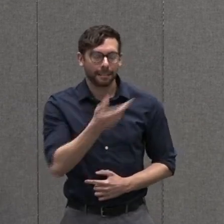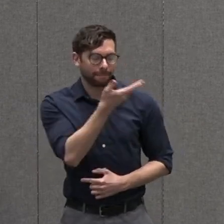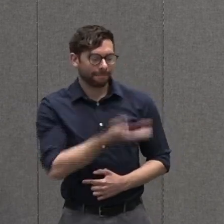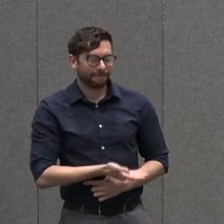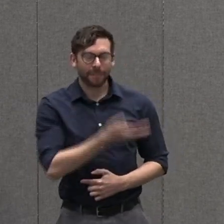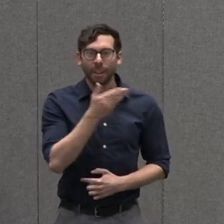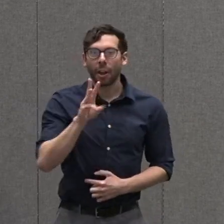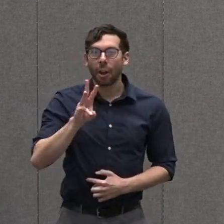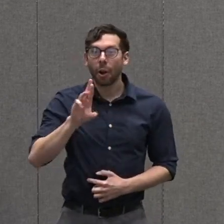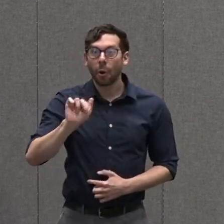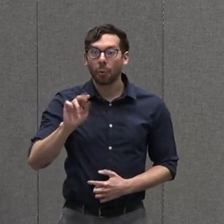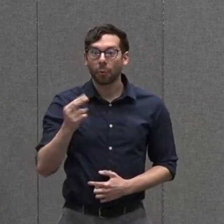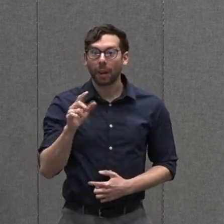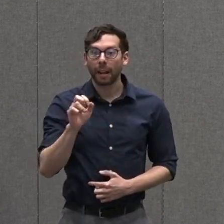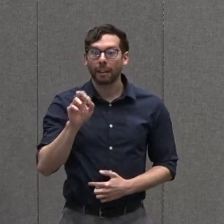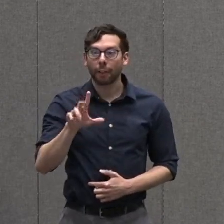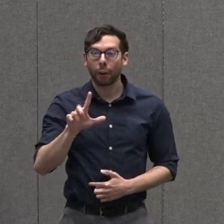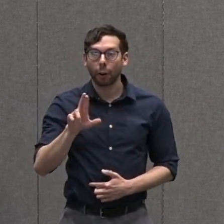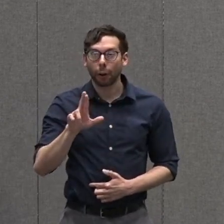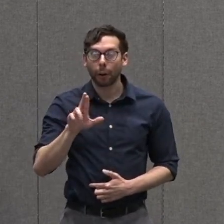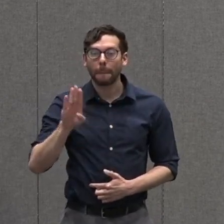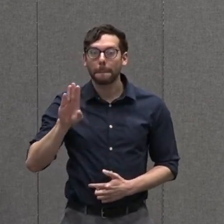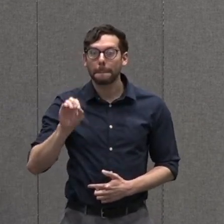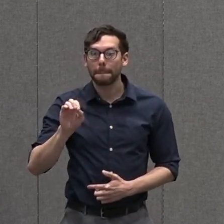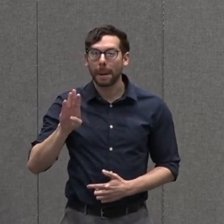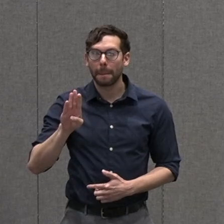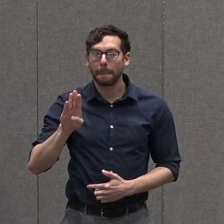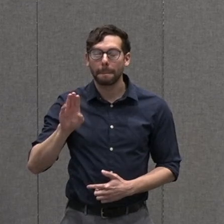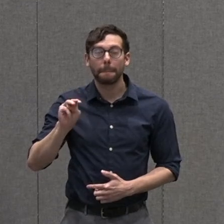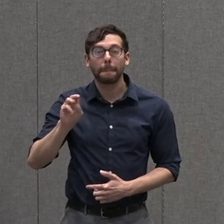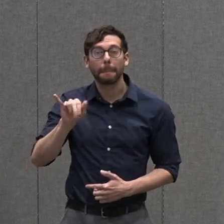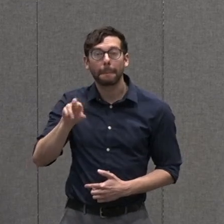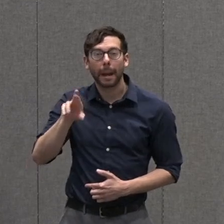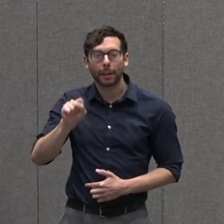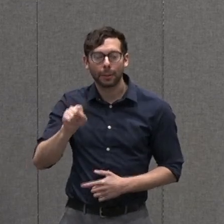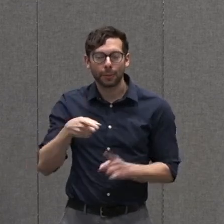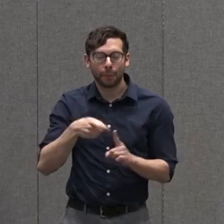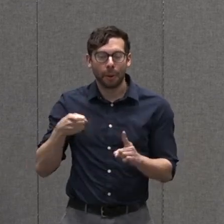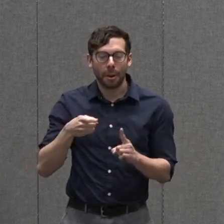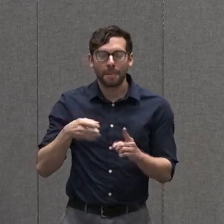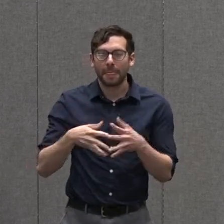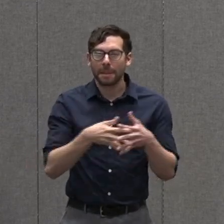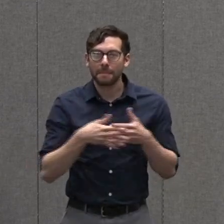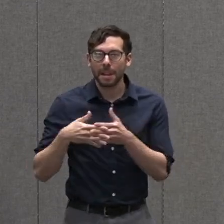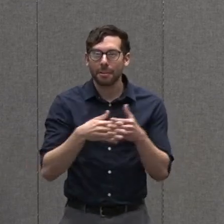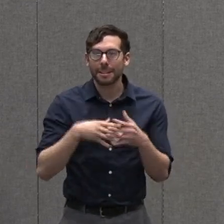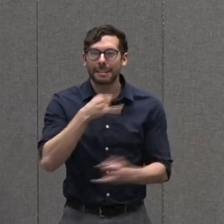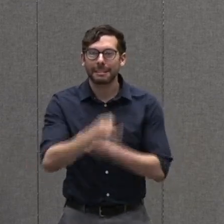from the American International Rattlesnake Museum. And I've known you, Wrangler Bob, for many years,